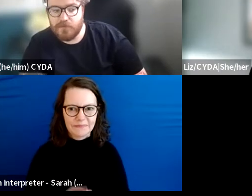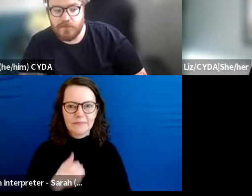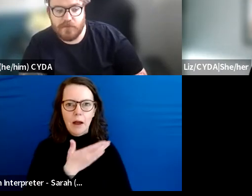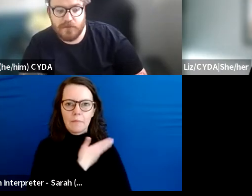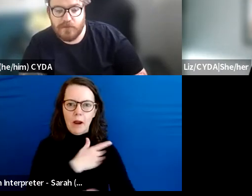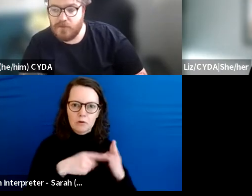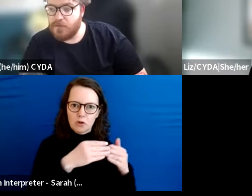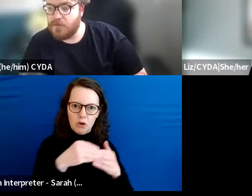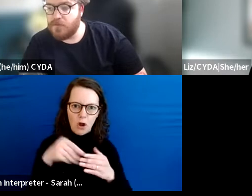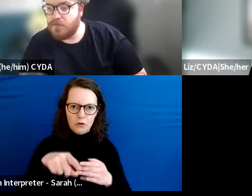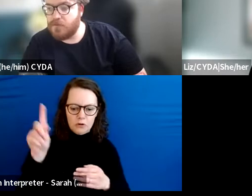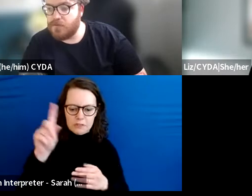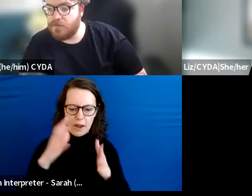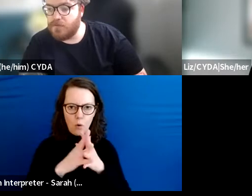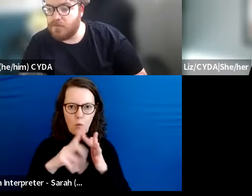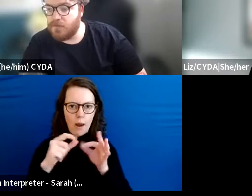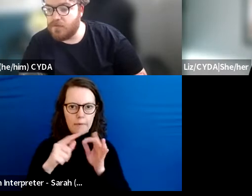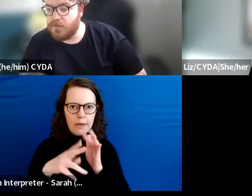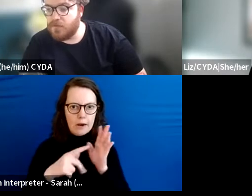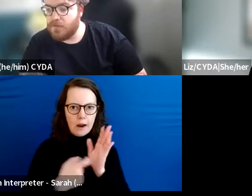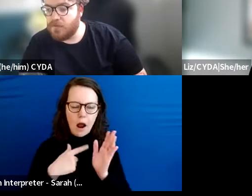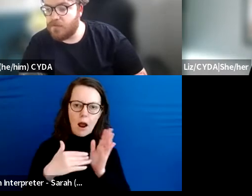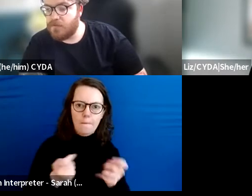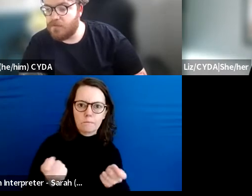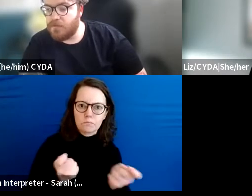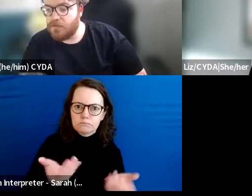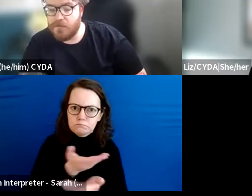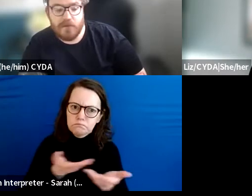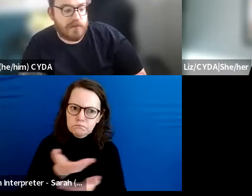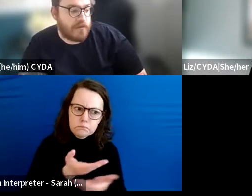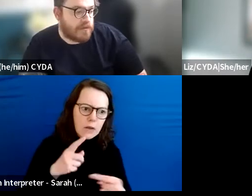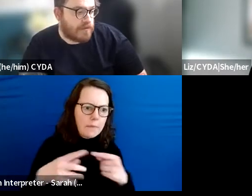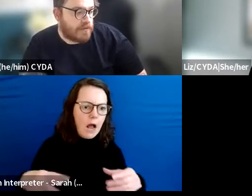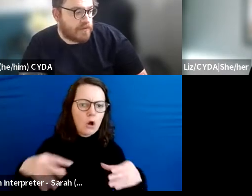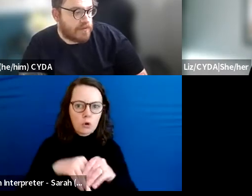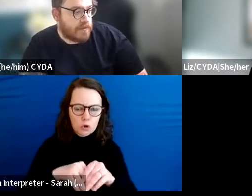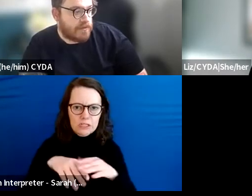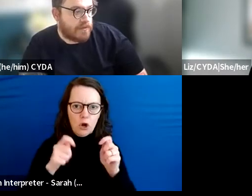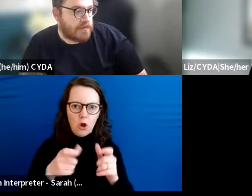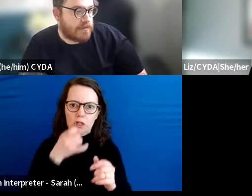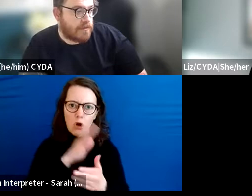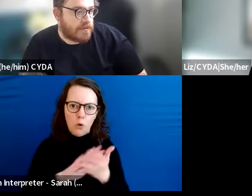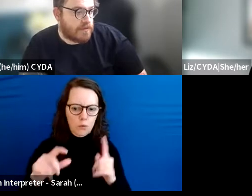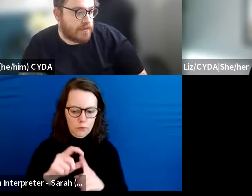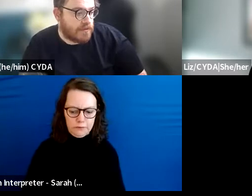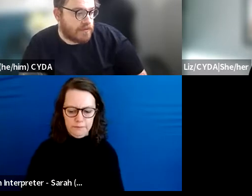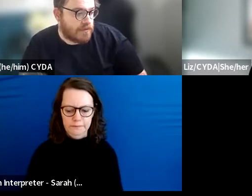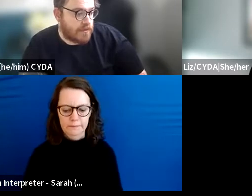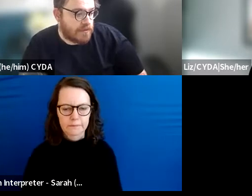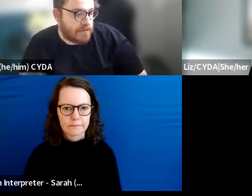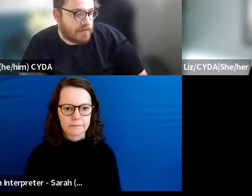I'm proud to be your guide for this webinar, and I'll be helping facilitate this important discussion on inclusion and early childhood.